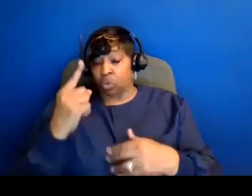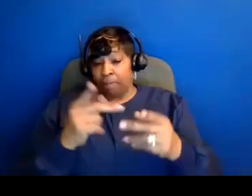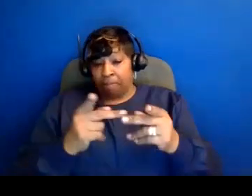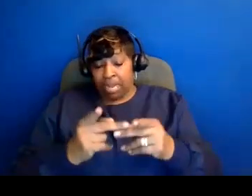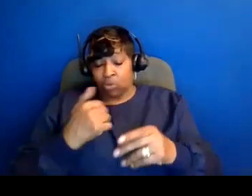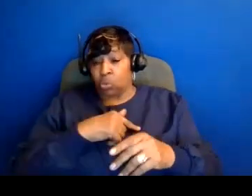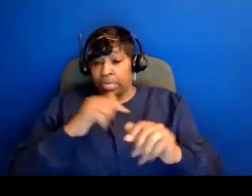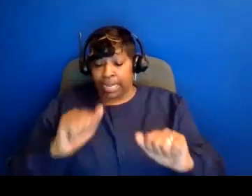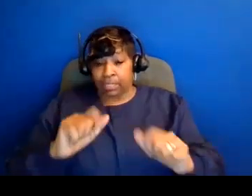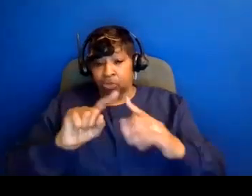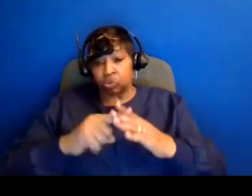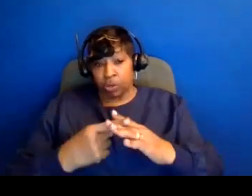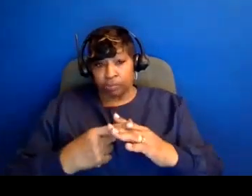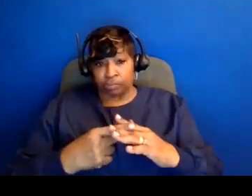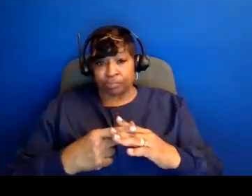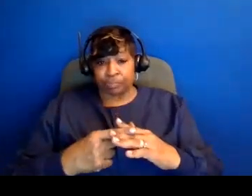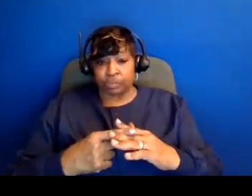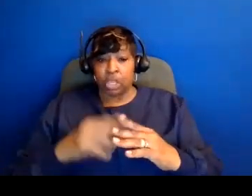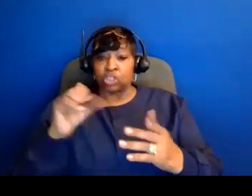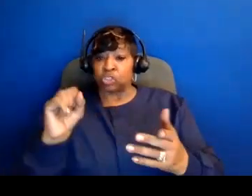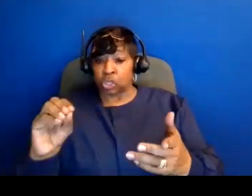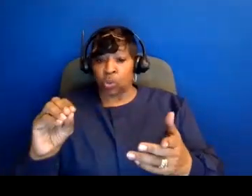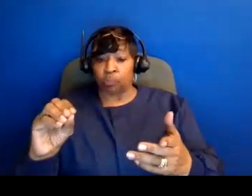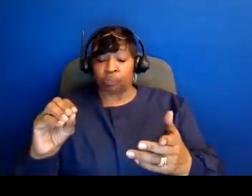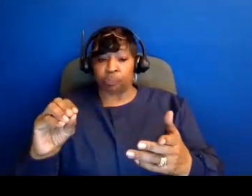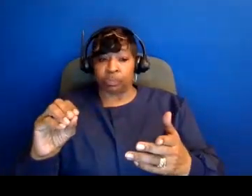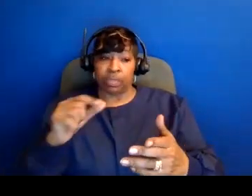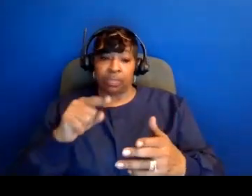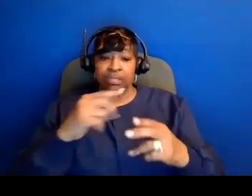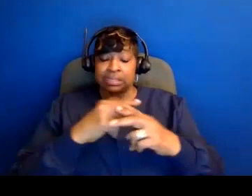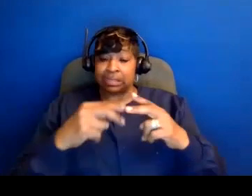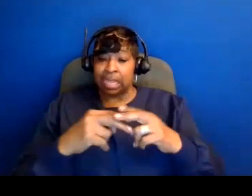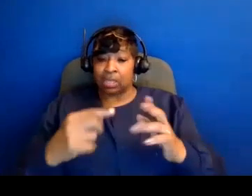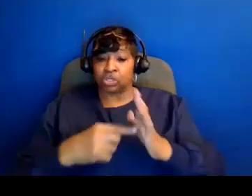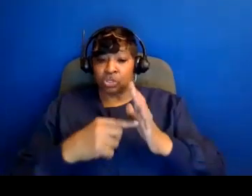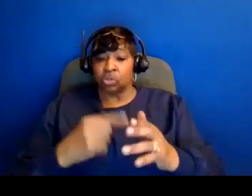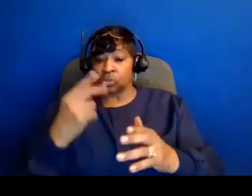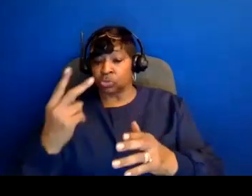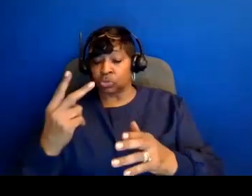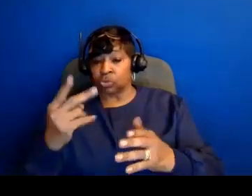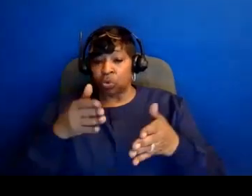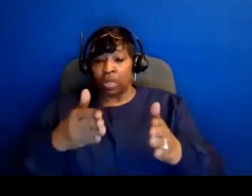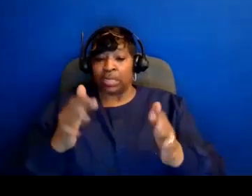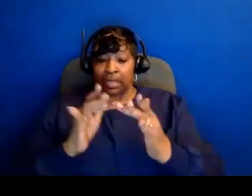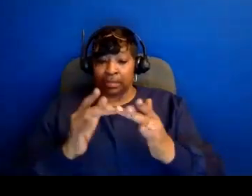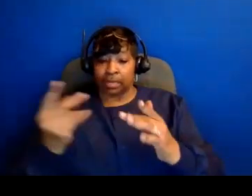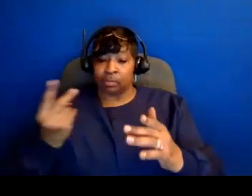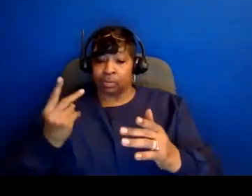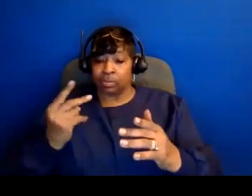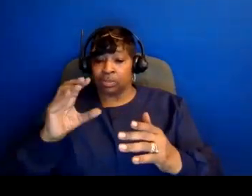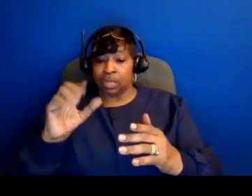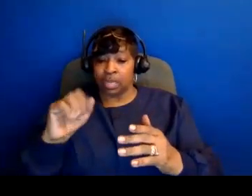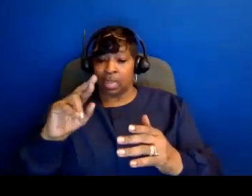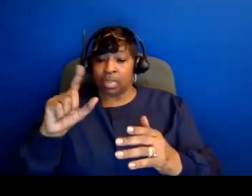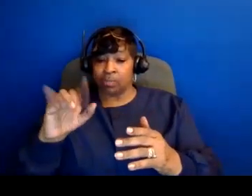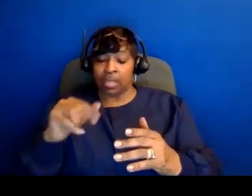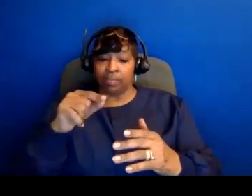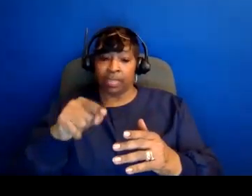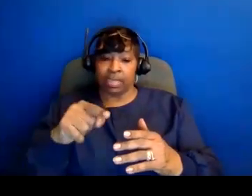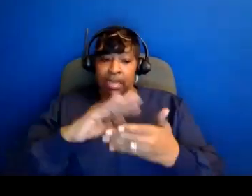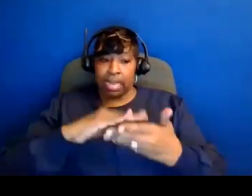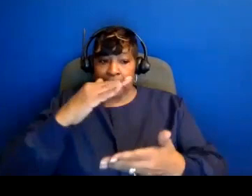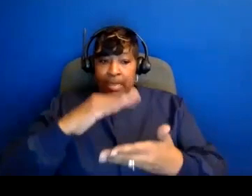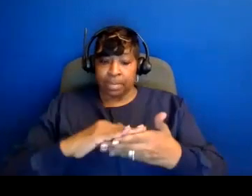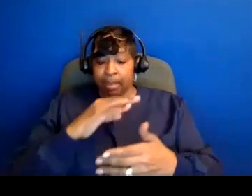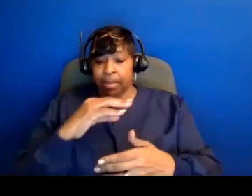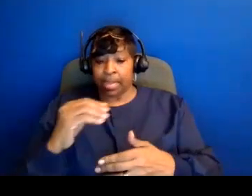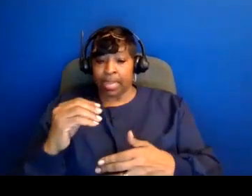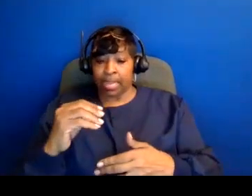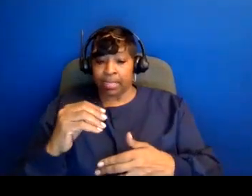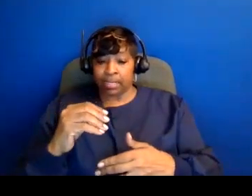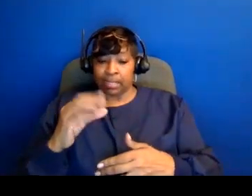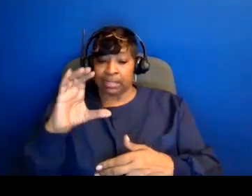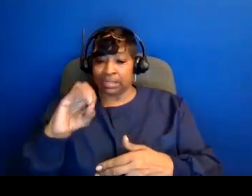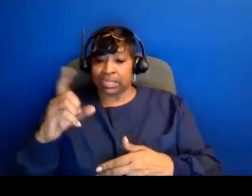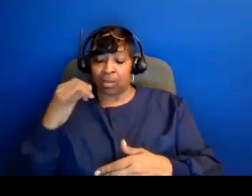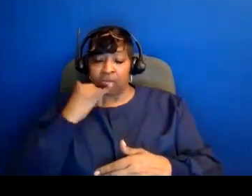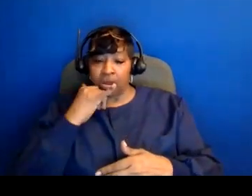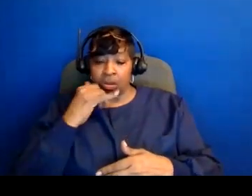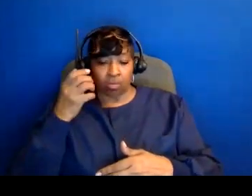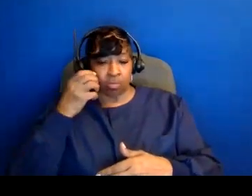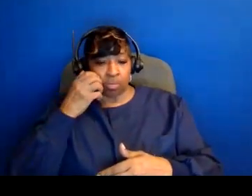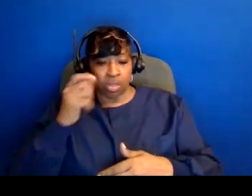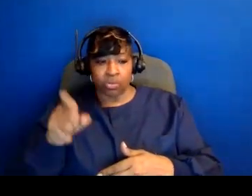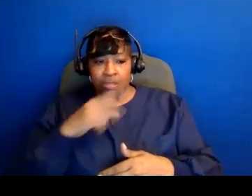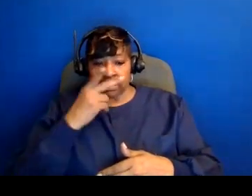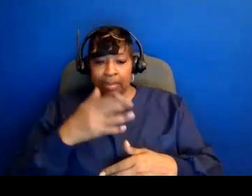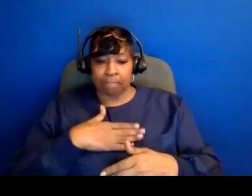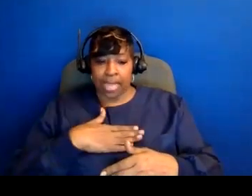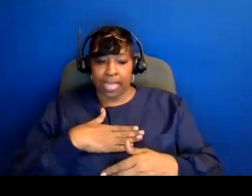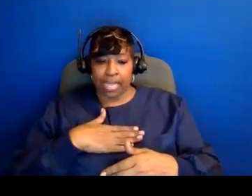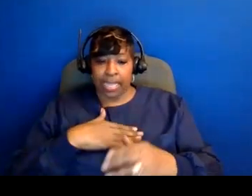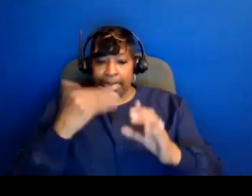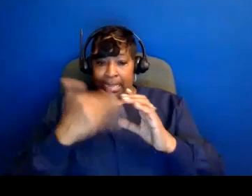lauravanpuymbrouck: So measuring disability and measuring ableism and having providers recognize where they lie, and the in the style of disability. Of ableist prejudice that they have. Is one place we can start